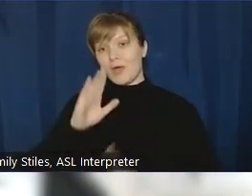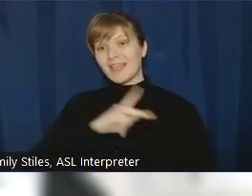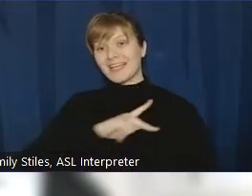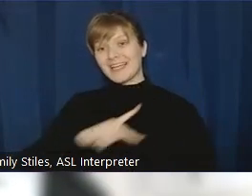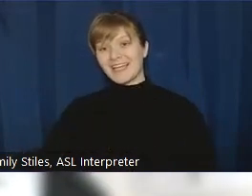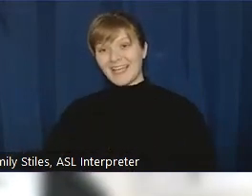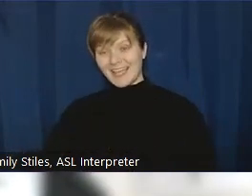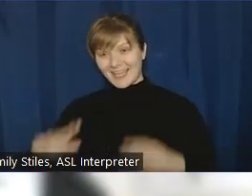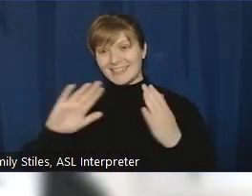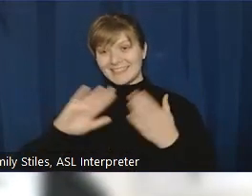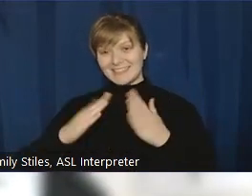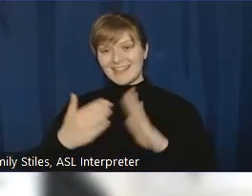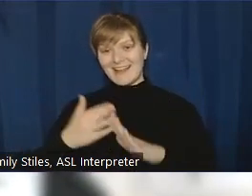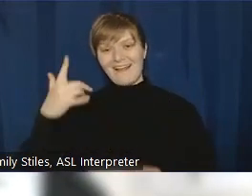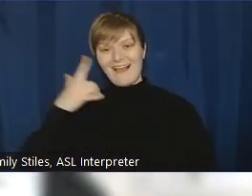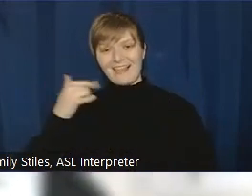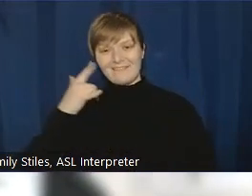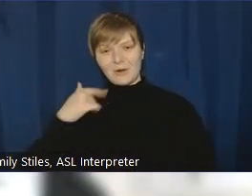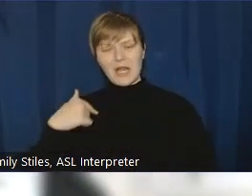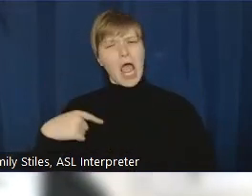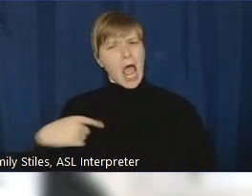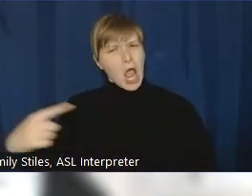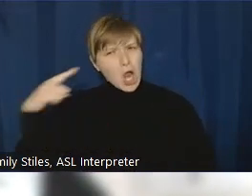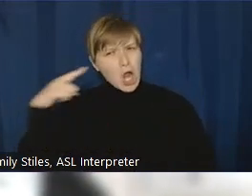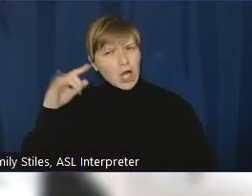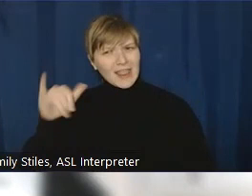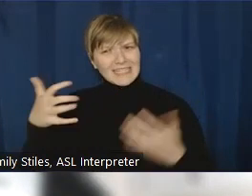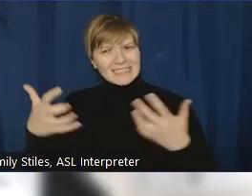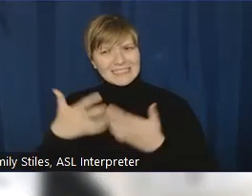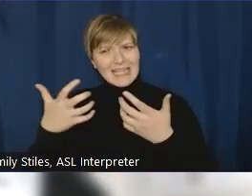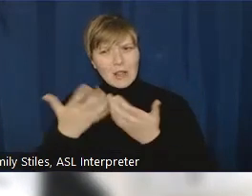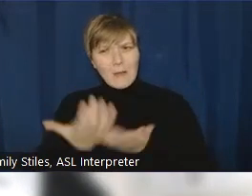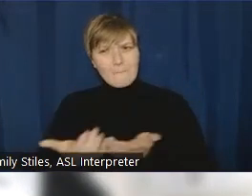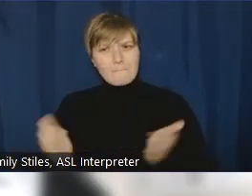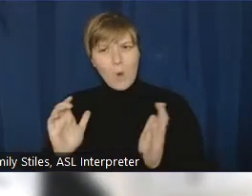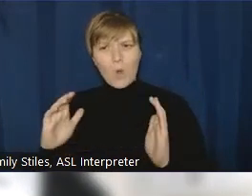So, that’s great. It’s a rural area that built a partnership across community organizations to